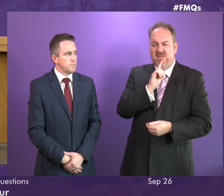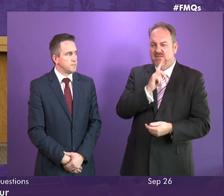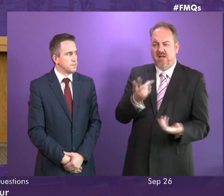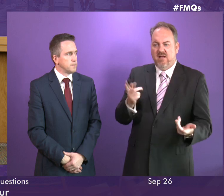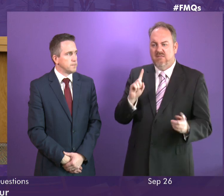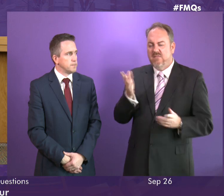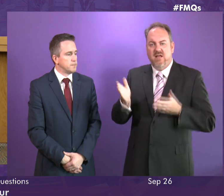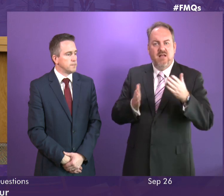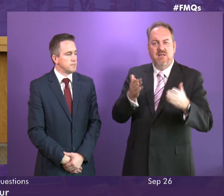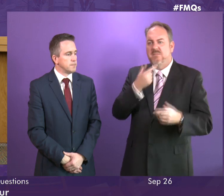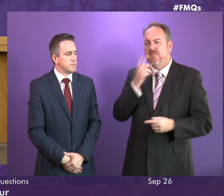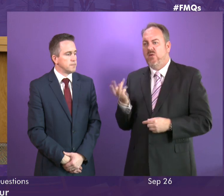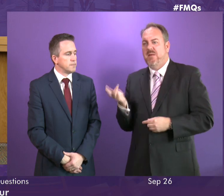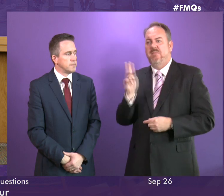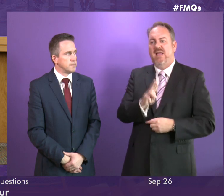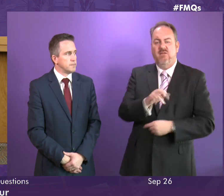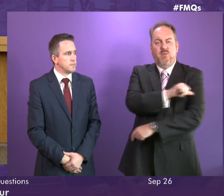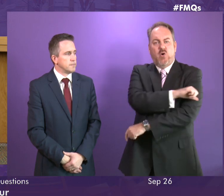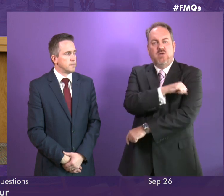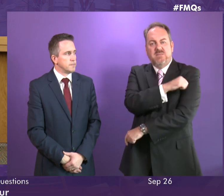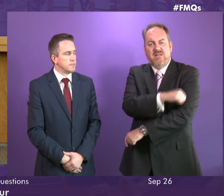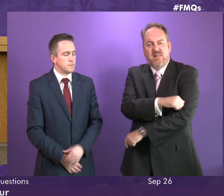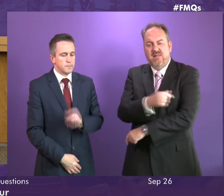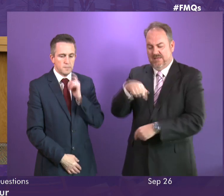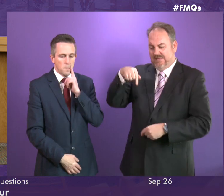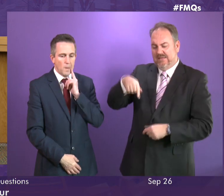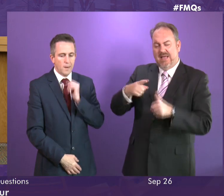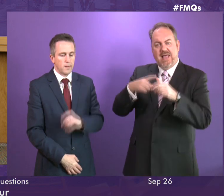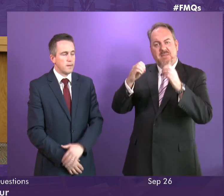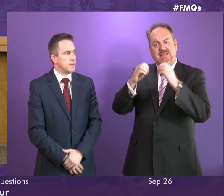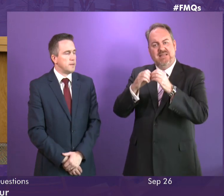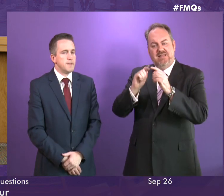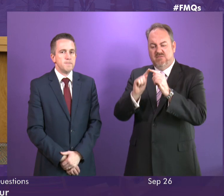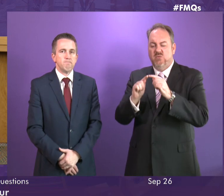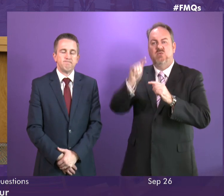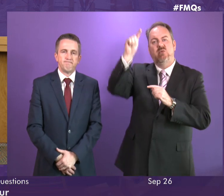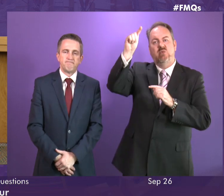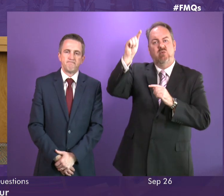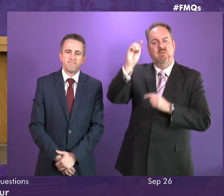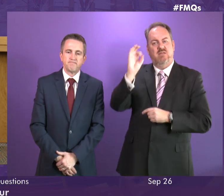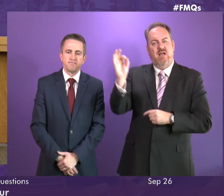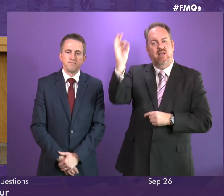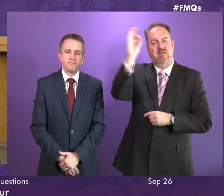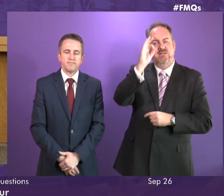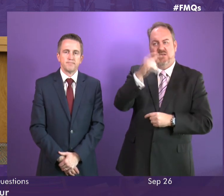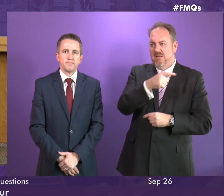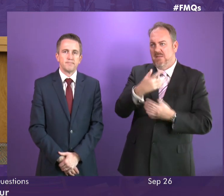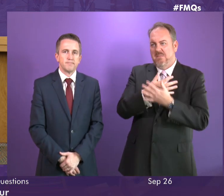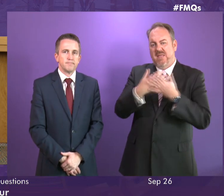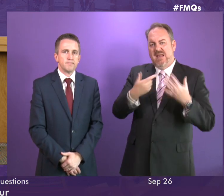many island patients returning from hospital appointments in Aberdeen. Does the First Minister understand the anger and frustration felt by those who are left paying the price for